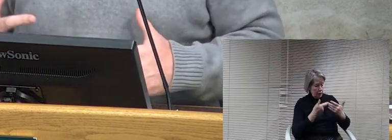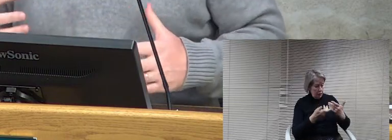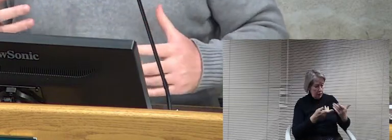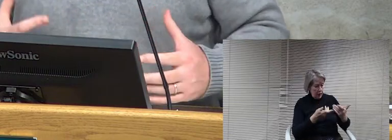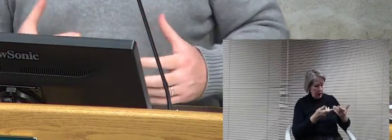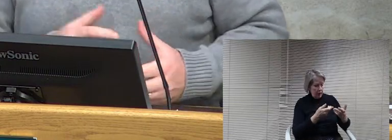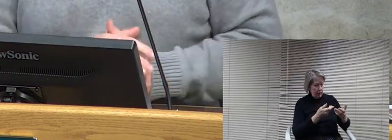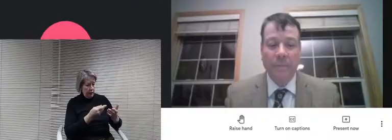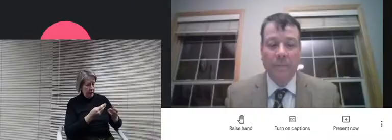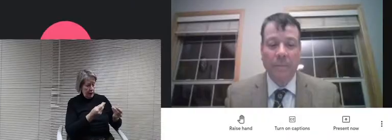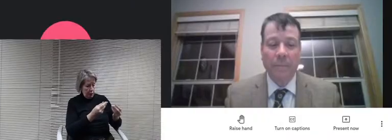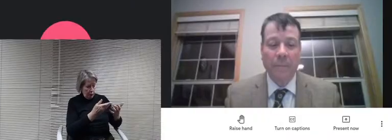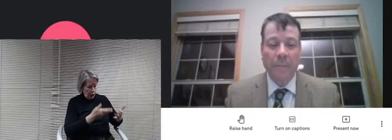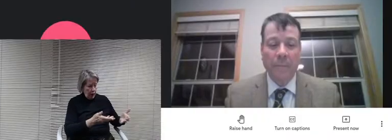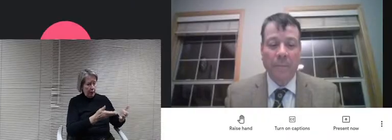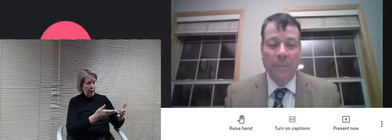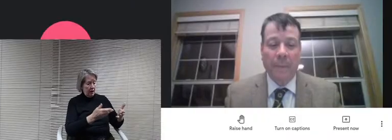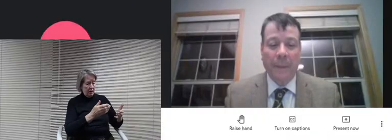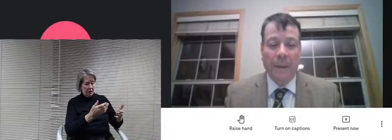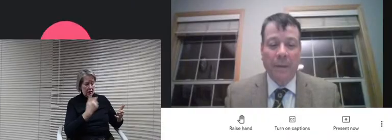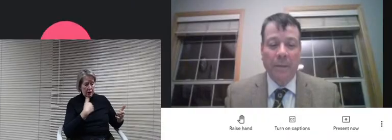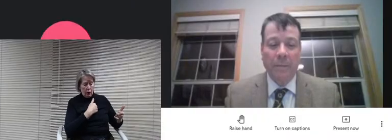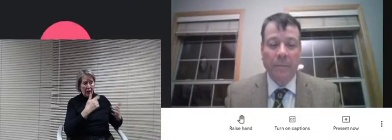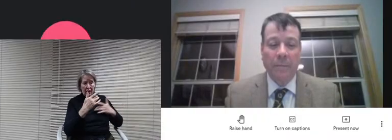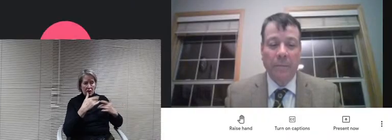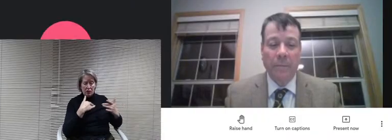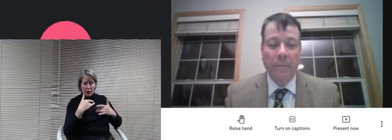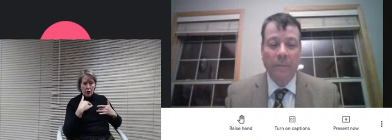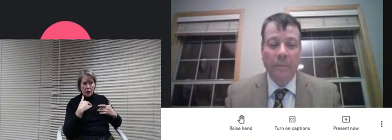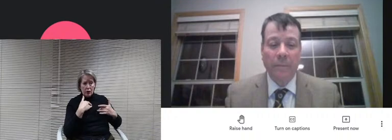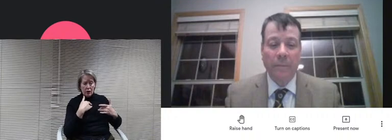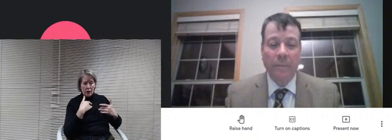fall just move right into our 10 year long term maintenance